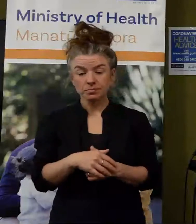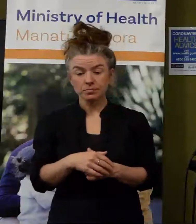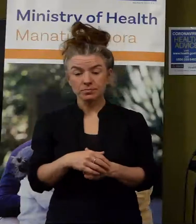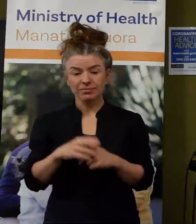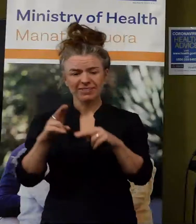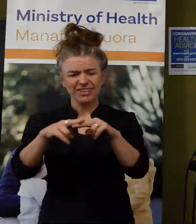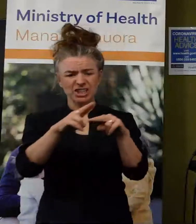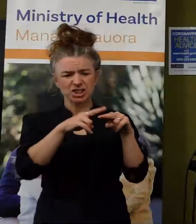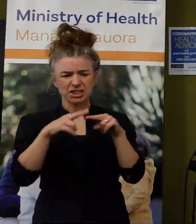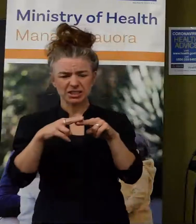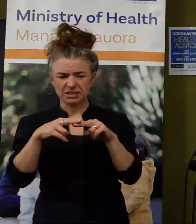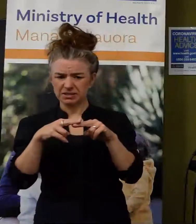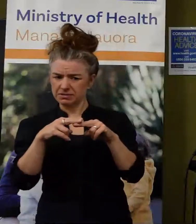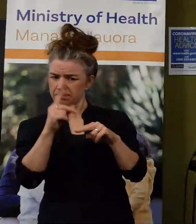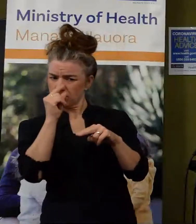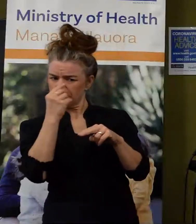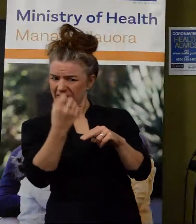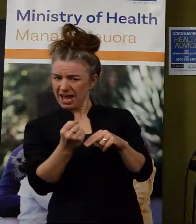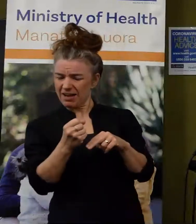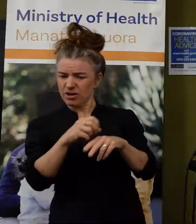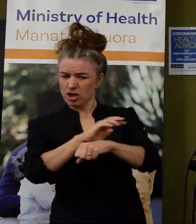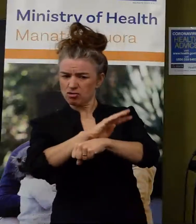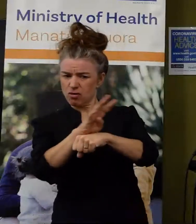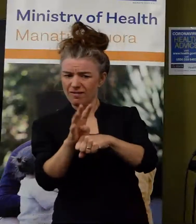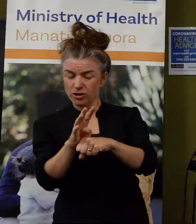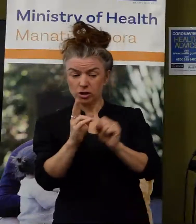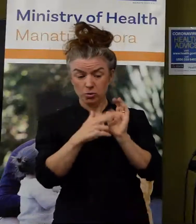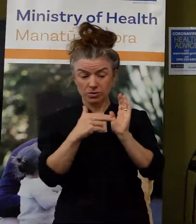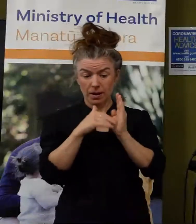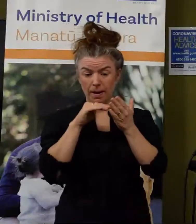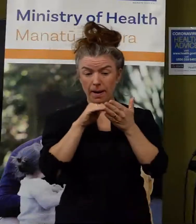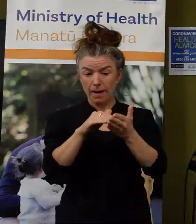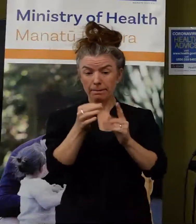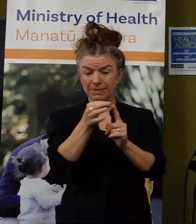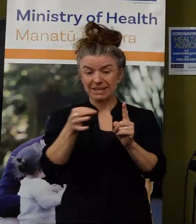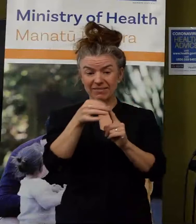What is New Zealand doing to help our Pacific neighbors about COVID-19?